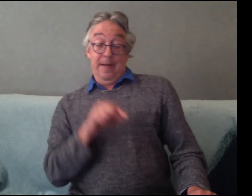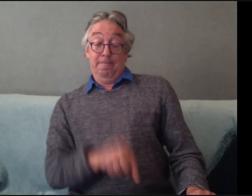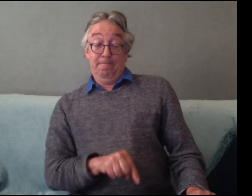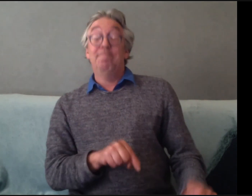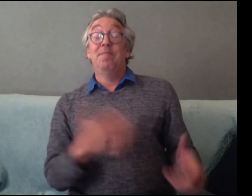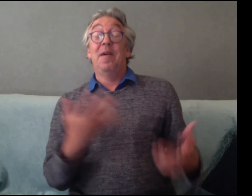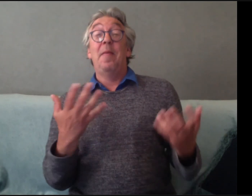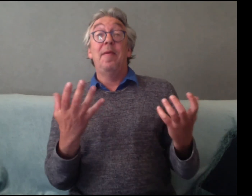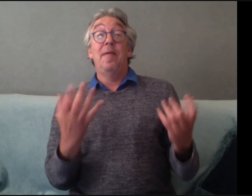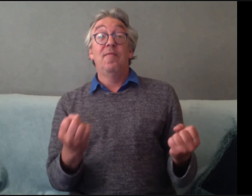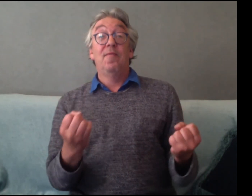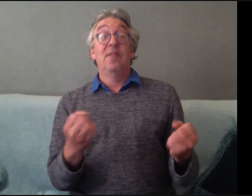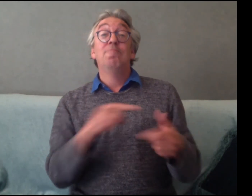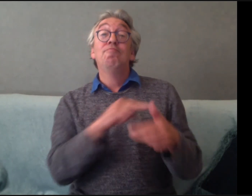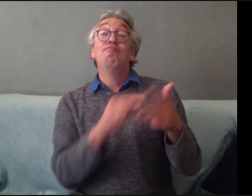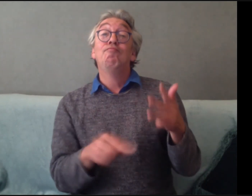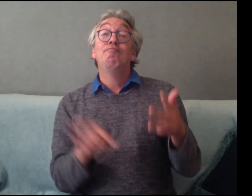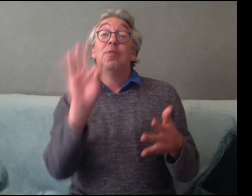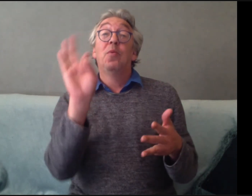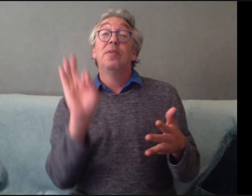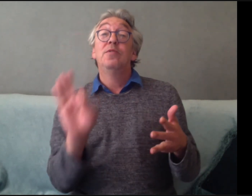Firstly to Ruard.